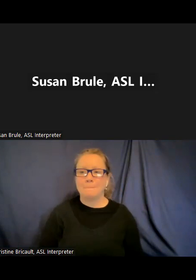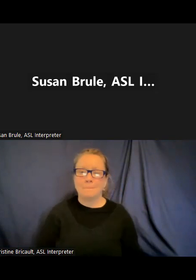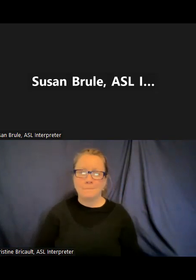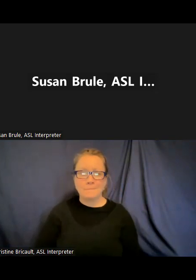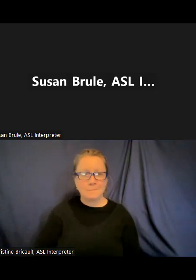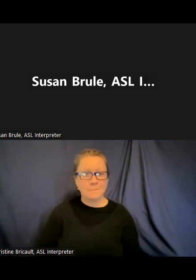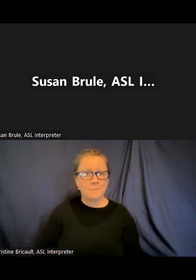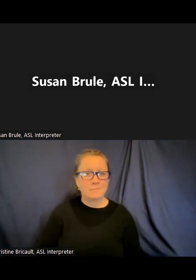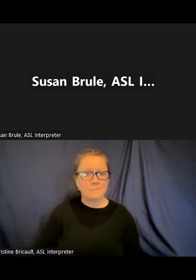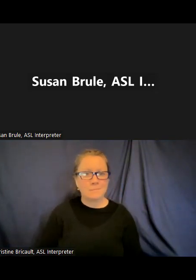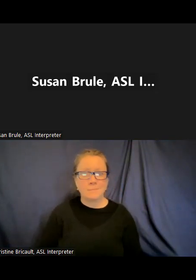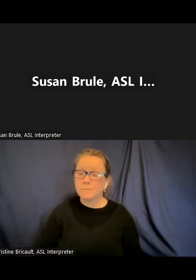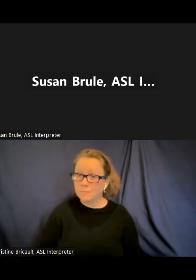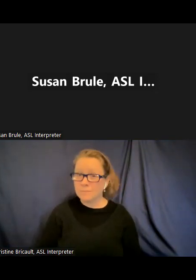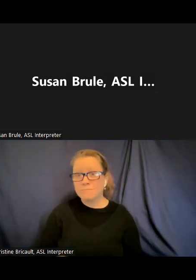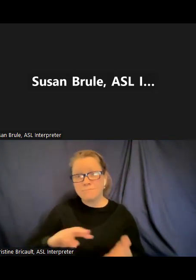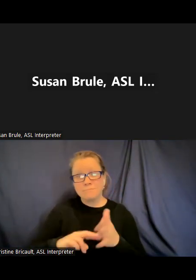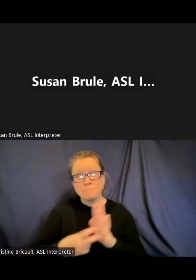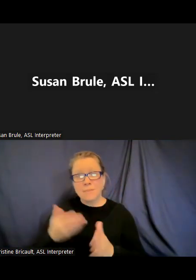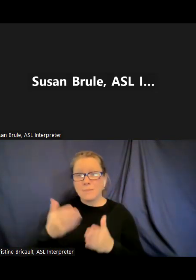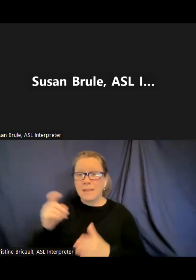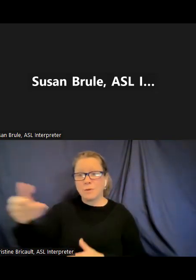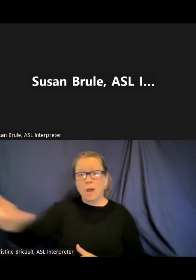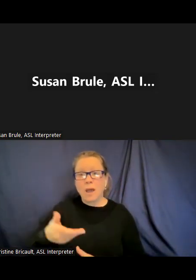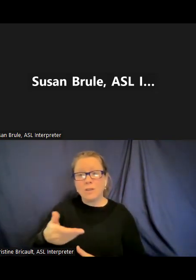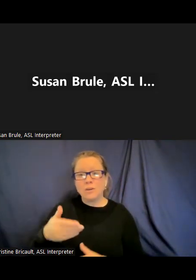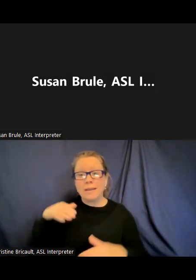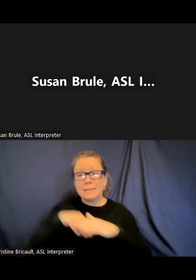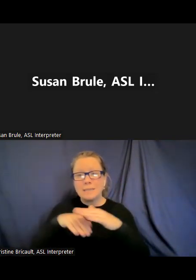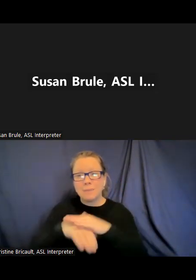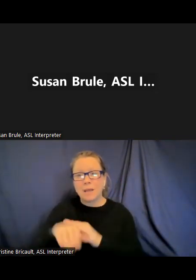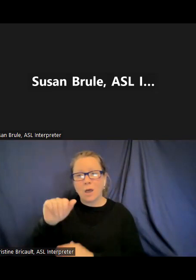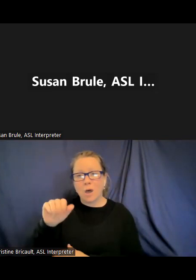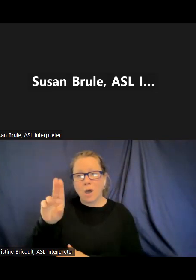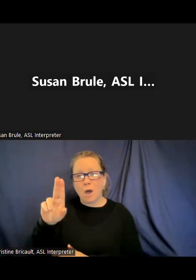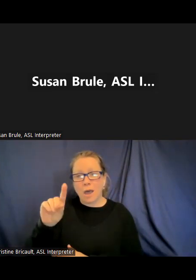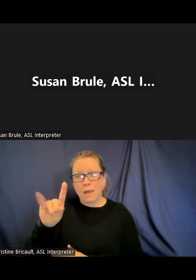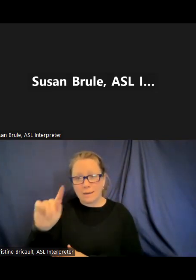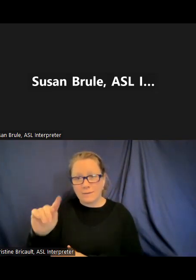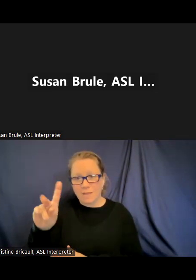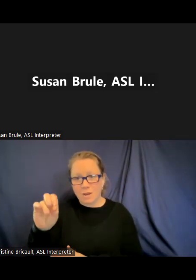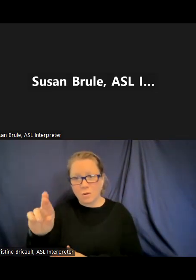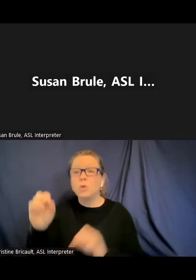This might mean hiring an accessibility audit vendor. You can do that off of a state-wide contract.